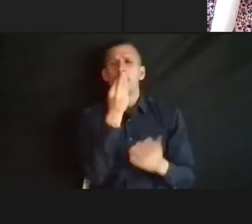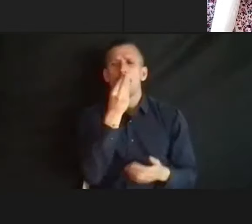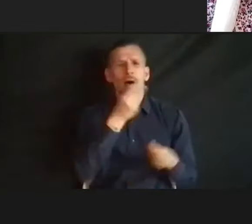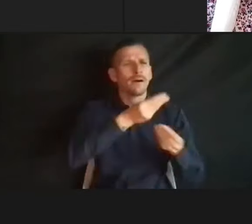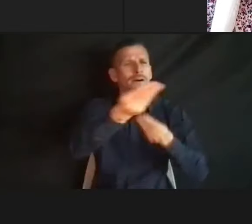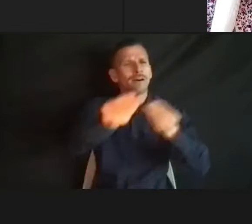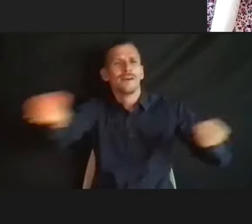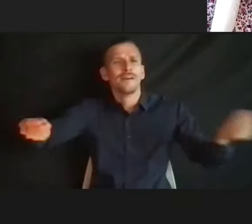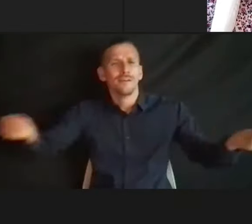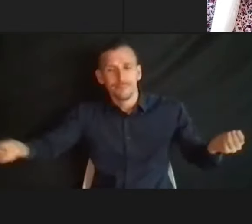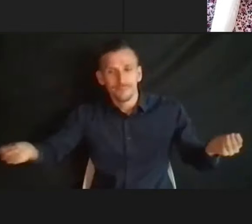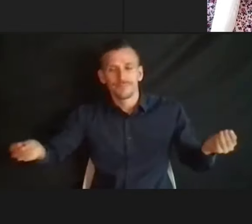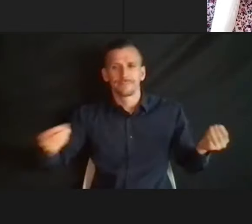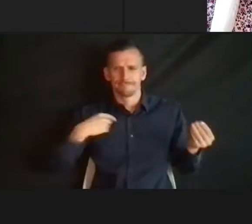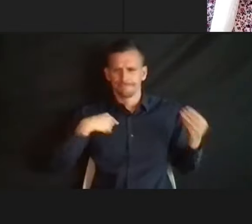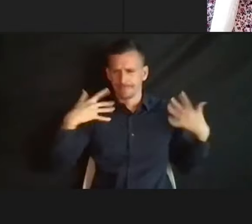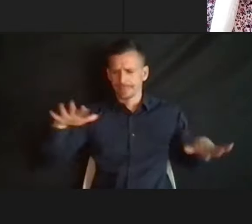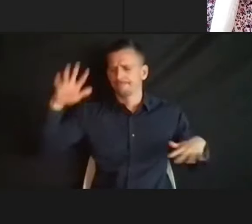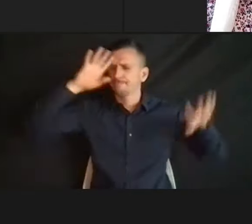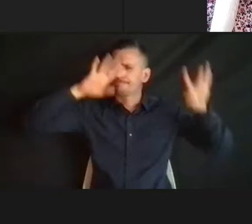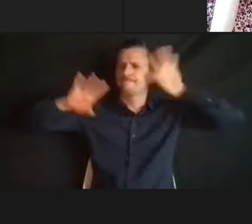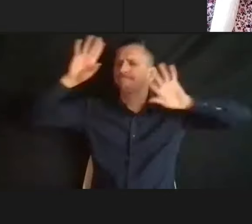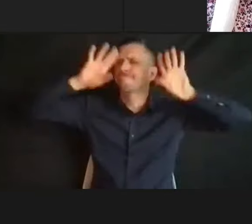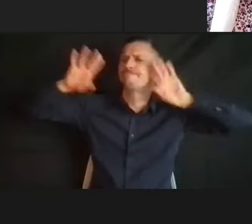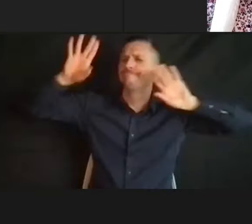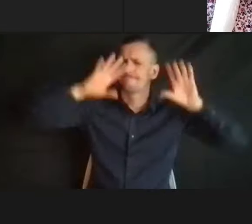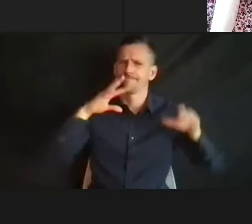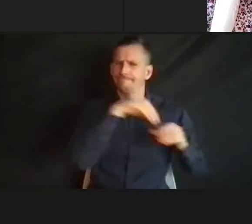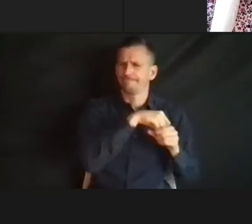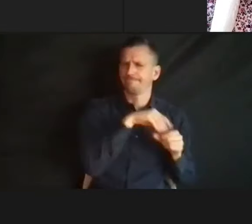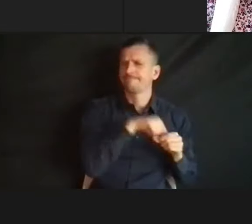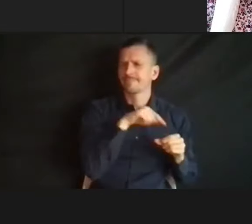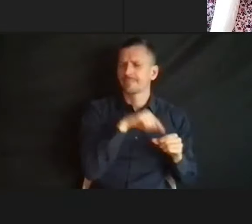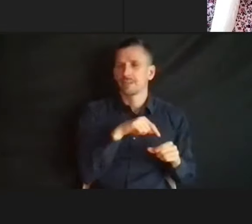the traditional way of getting donors within these UN systems or working with partners